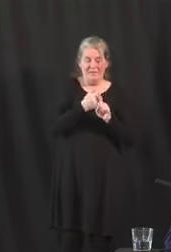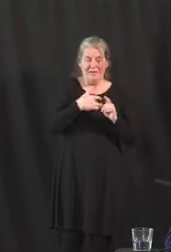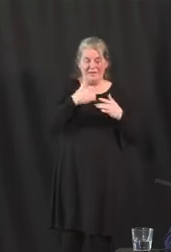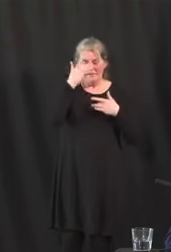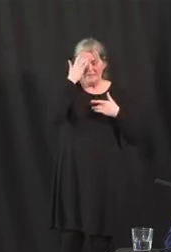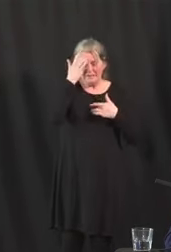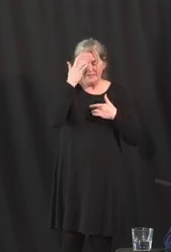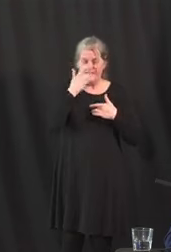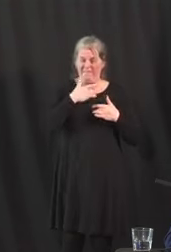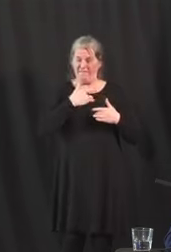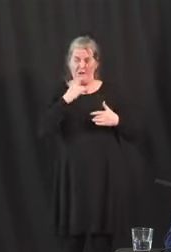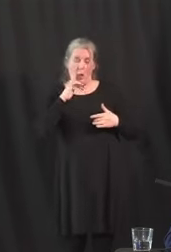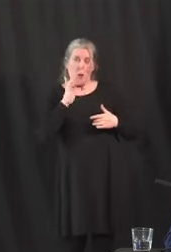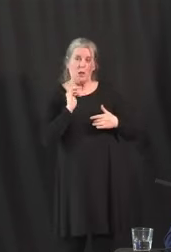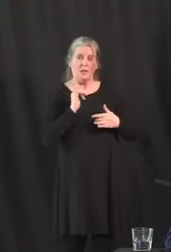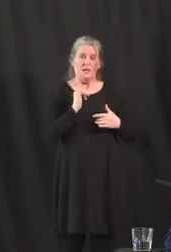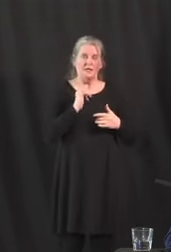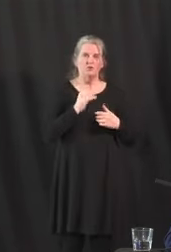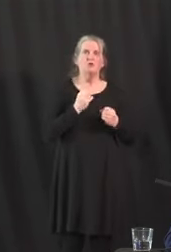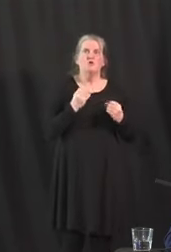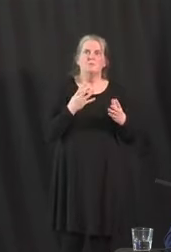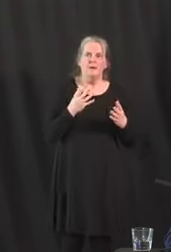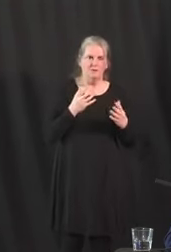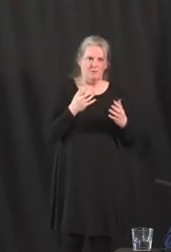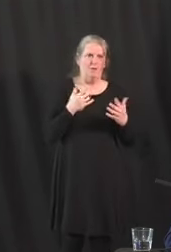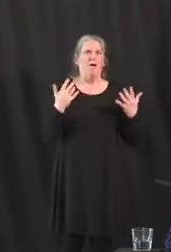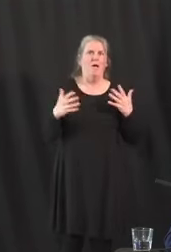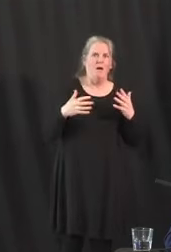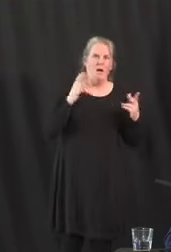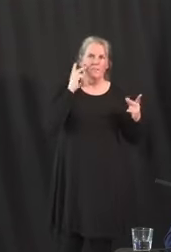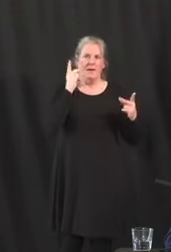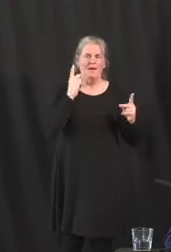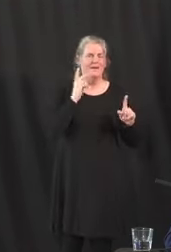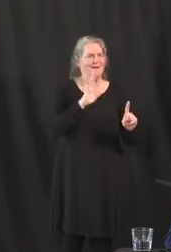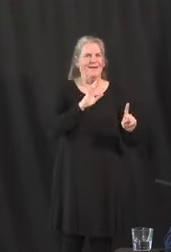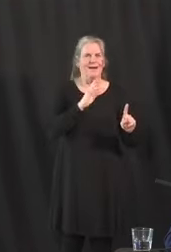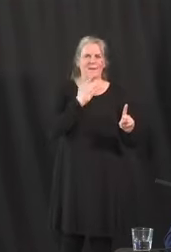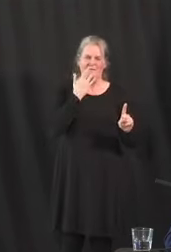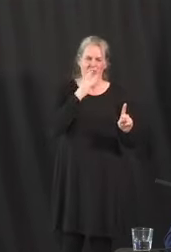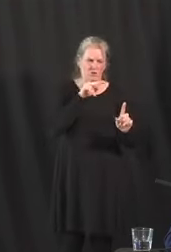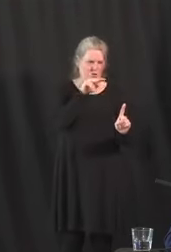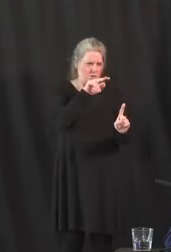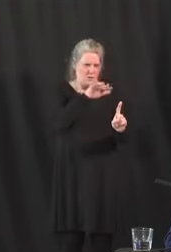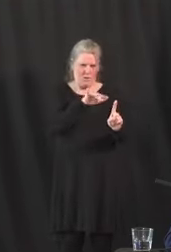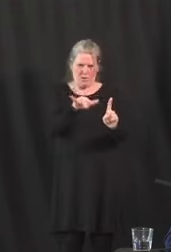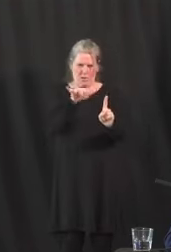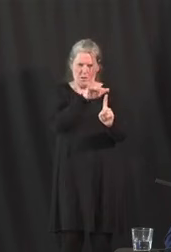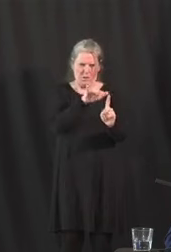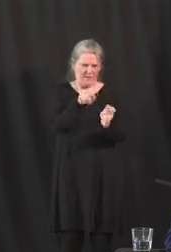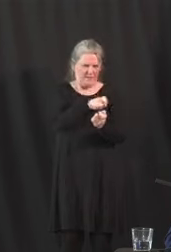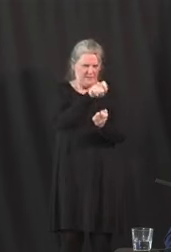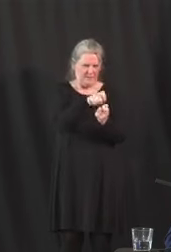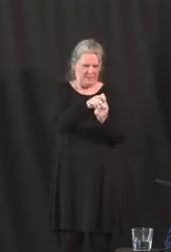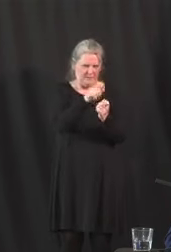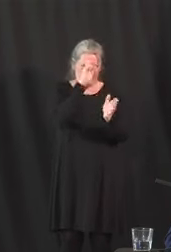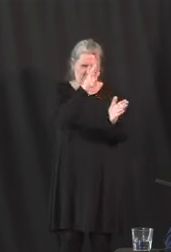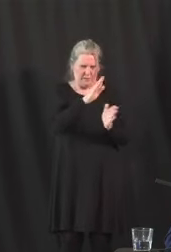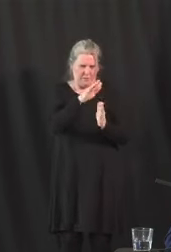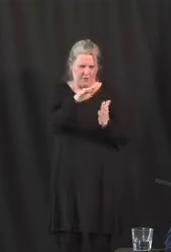TOO MUCH NOISE AND NOT ENOUGH SIGNAL. WE'RE REALLY FOCUSSING ON STRATEGIC APPROACH. AND I WILL BRING YOU MORE AS WE